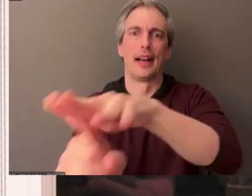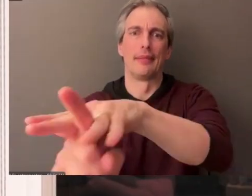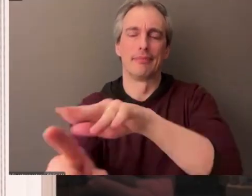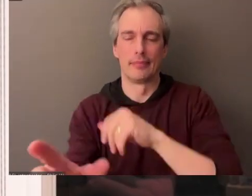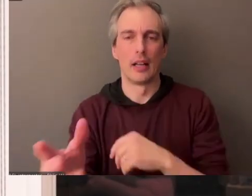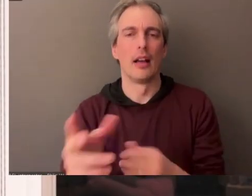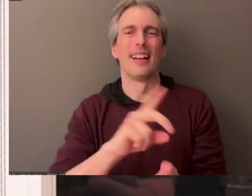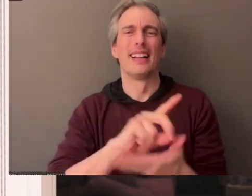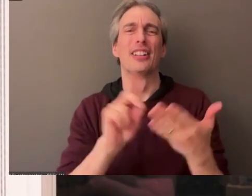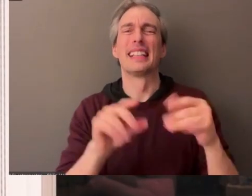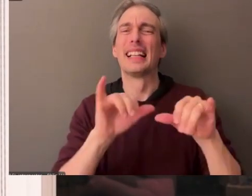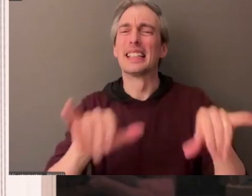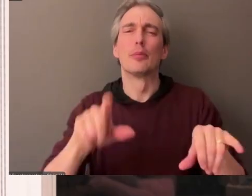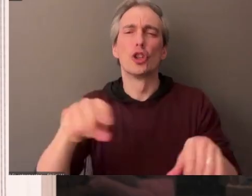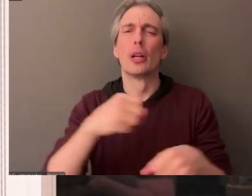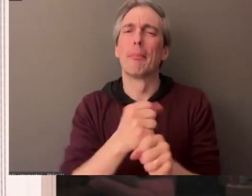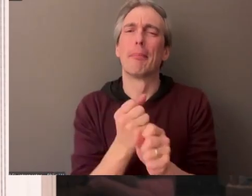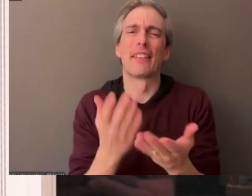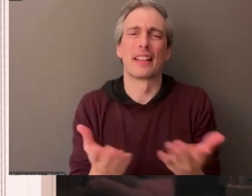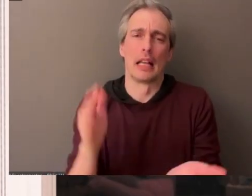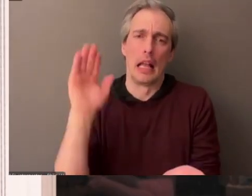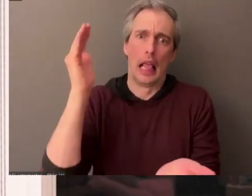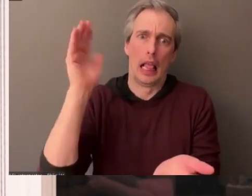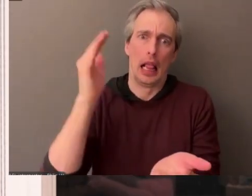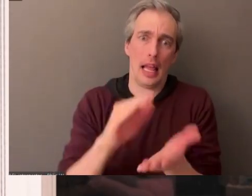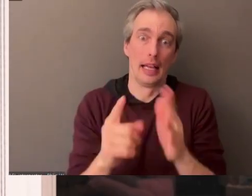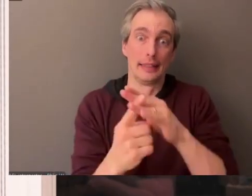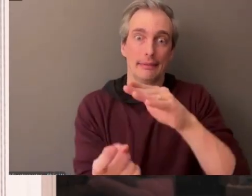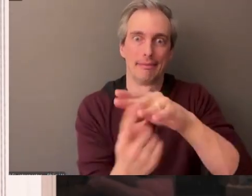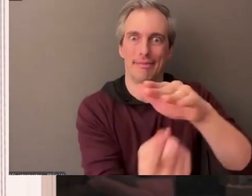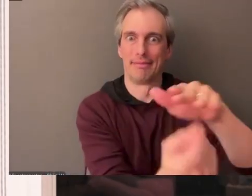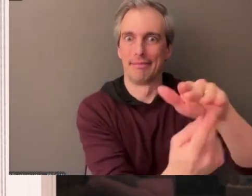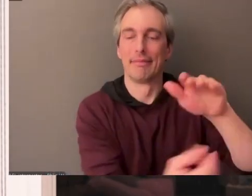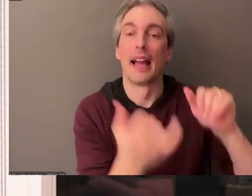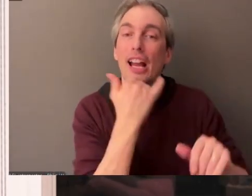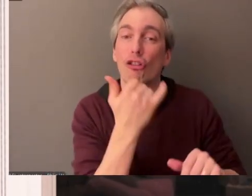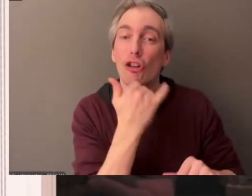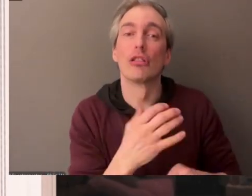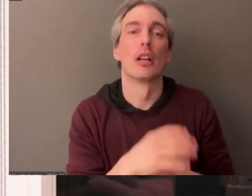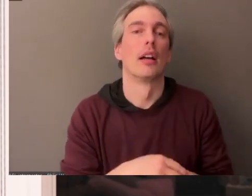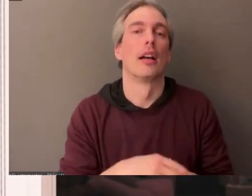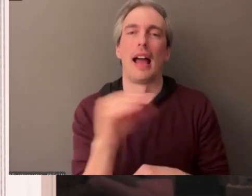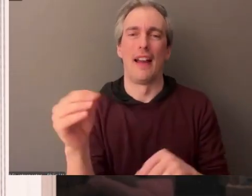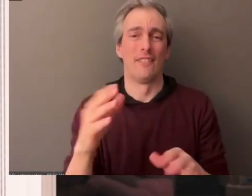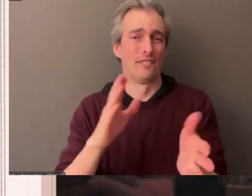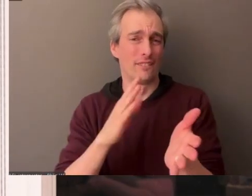But it's important to understand... When acceptance criteria get placed...